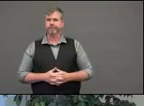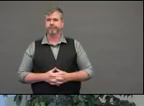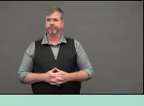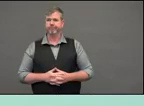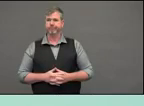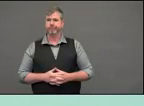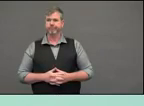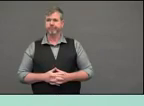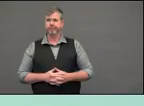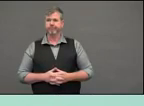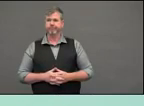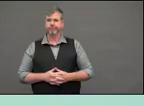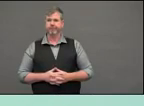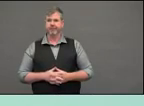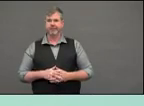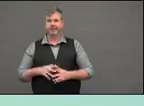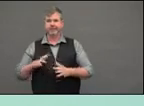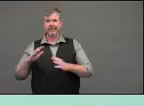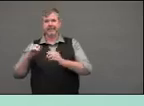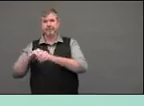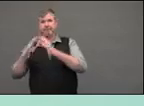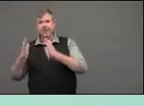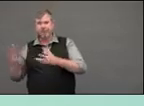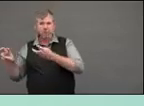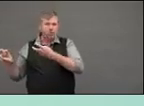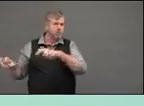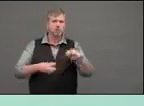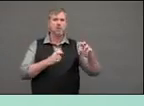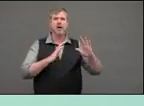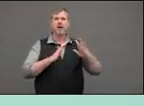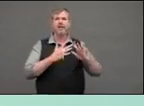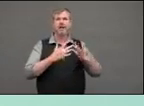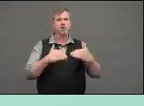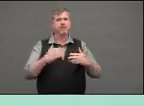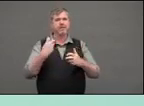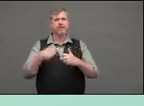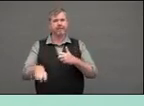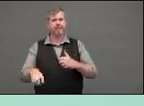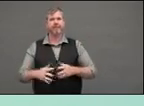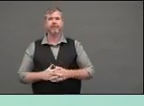i absolutely love in person class just because you know i get to interact